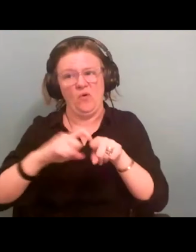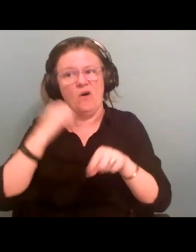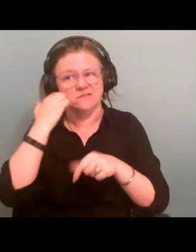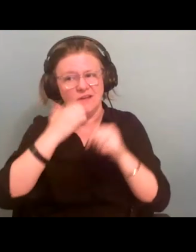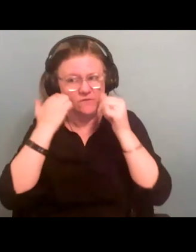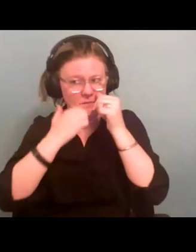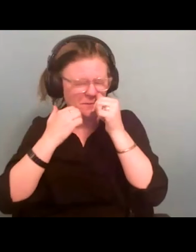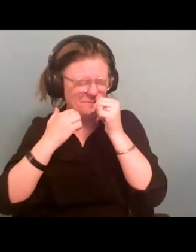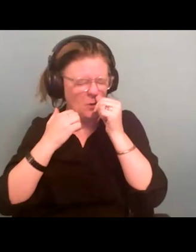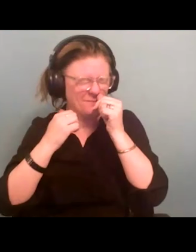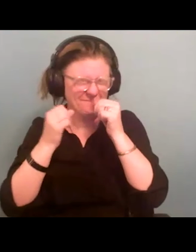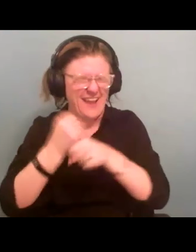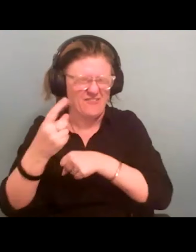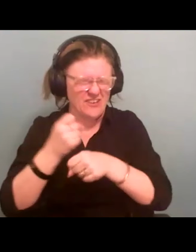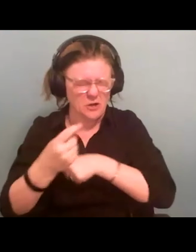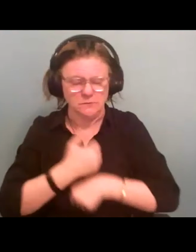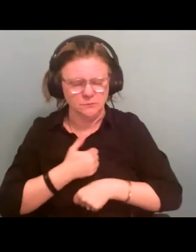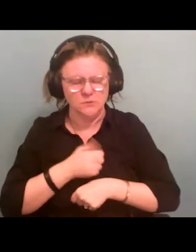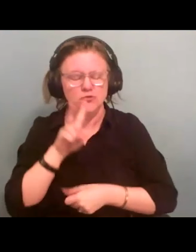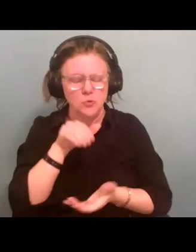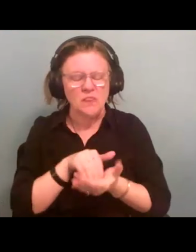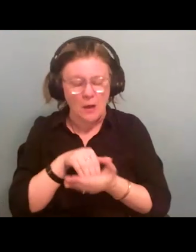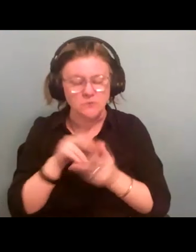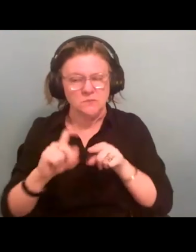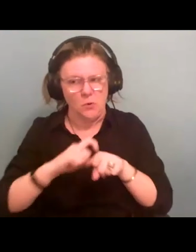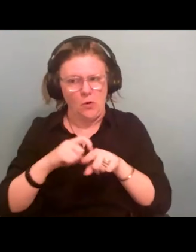So we have increased, like this slide shows,